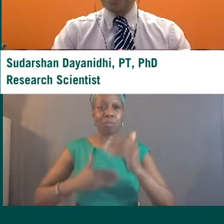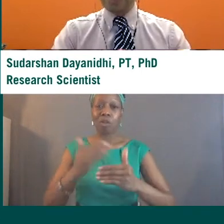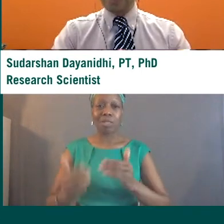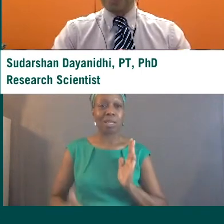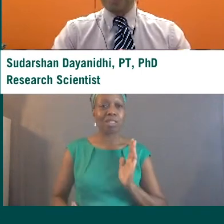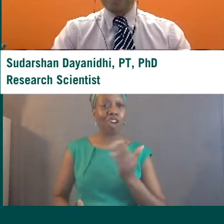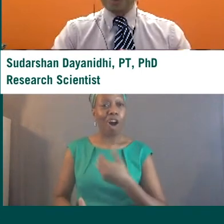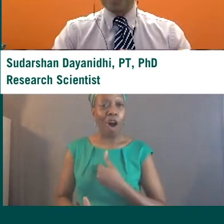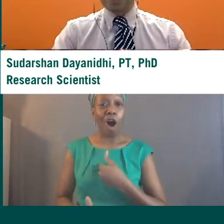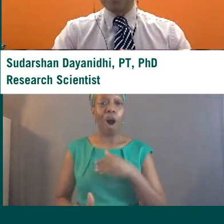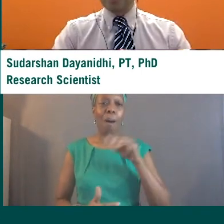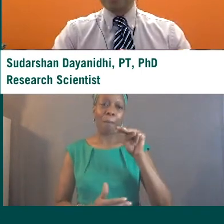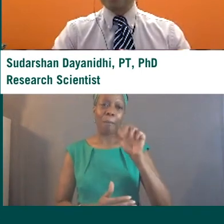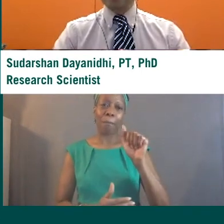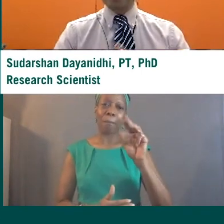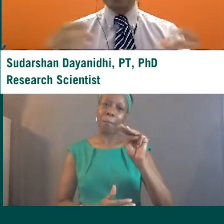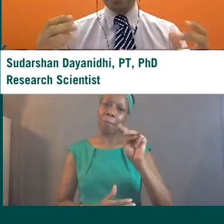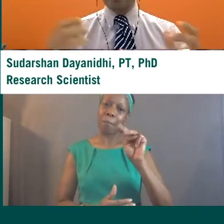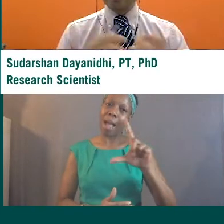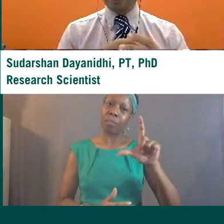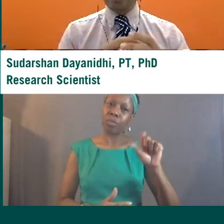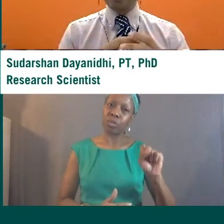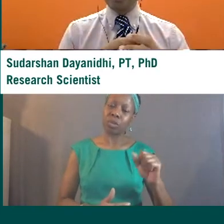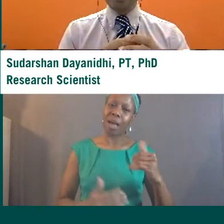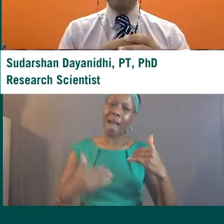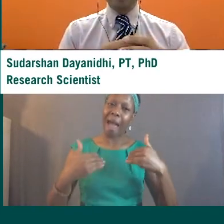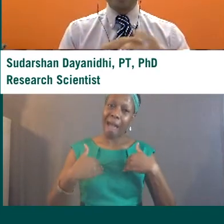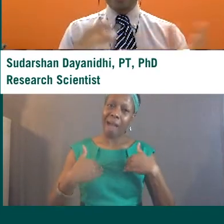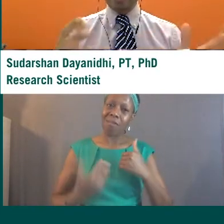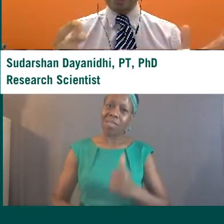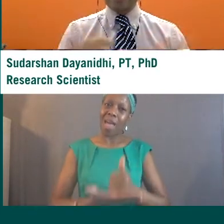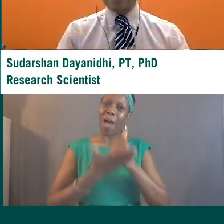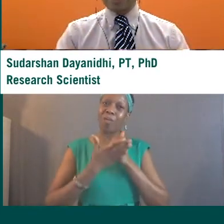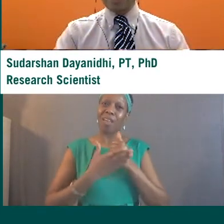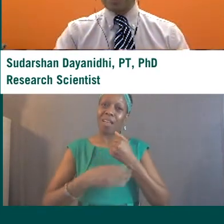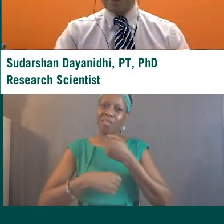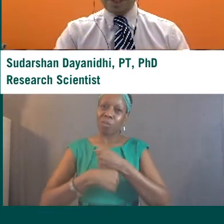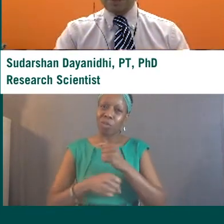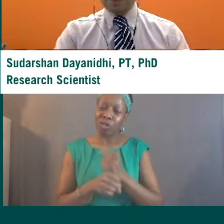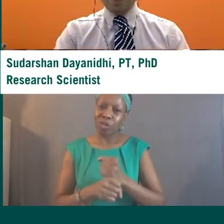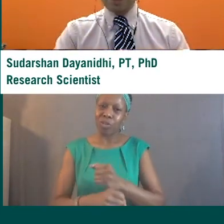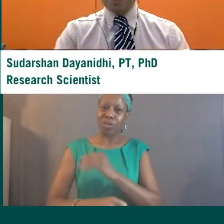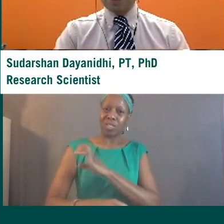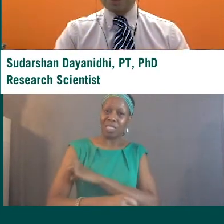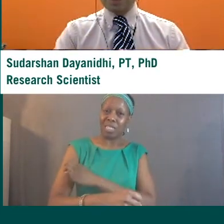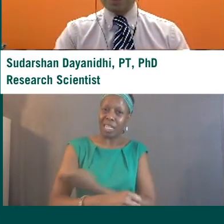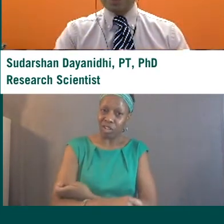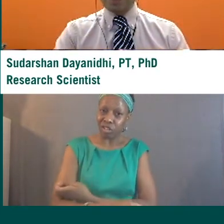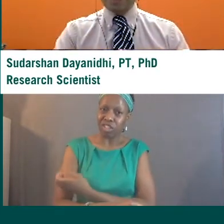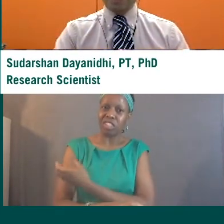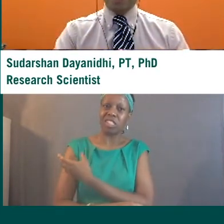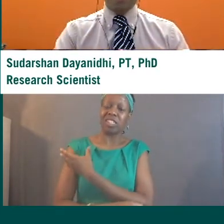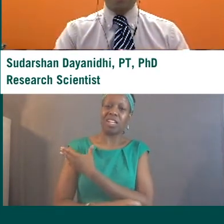You know that when the cast comes off your muscles have become smaller. But then after a couple of months, your muscles are back to normal.